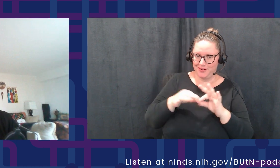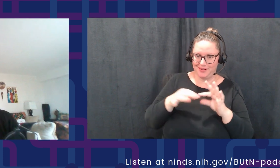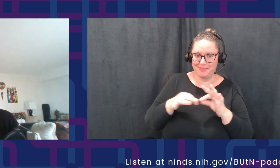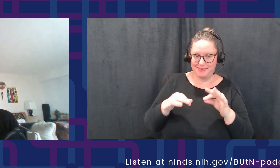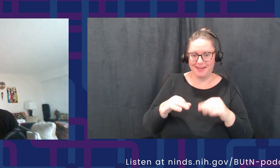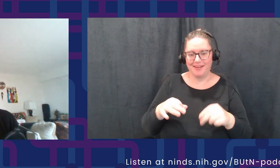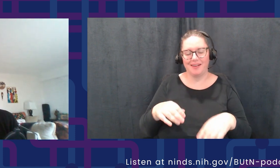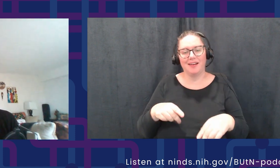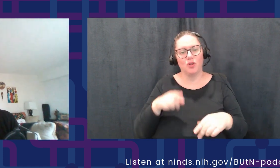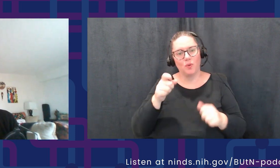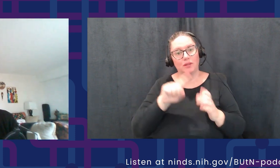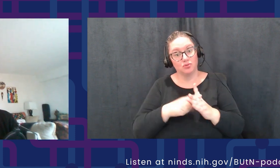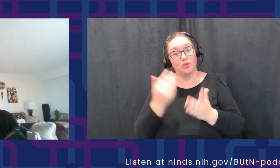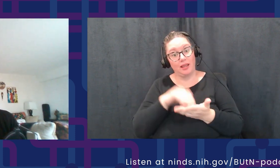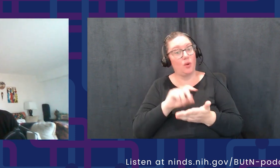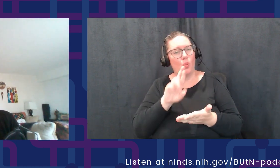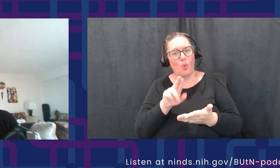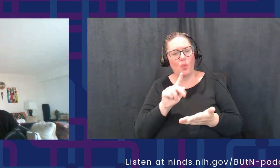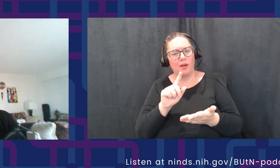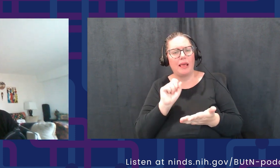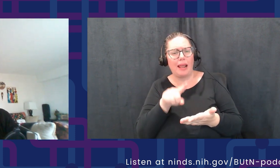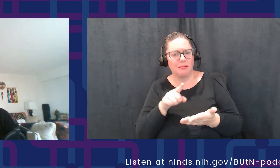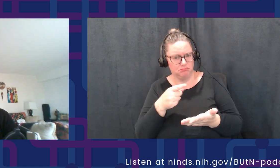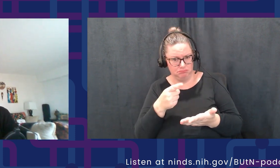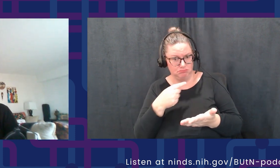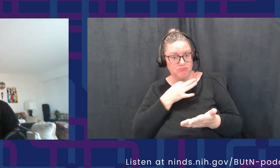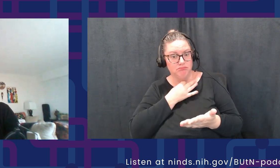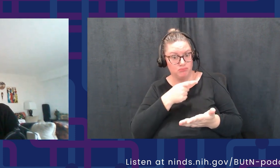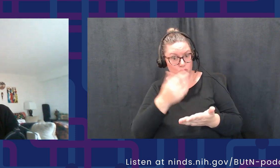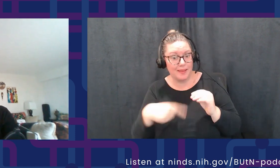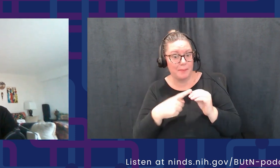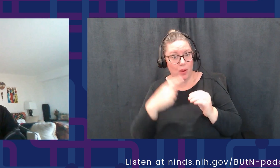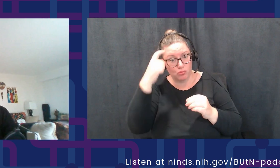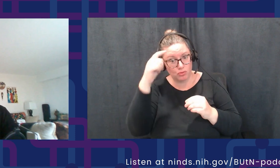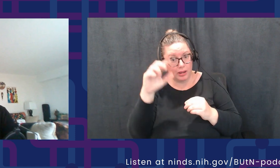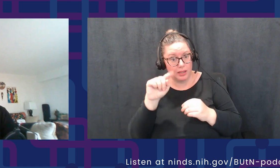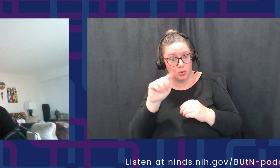And you can start over or ask them "So do you know anything about brain tumors?"